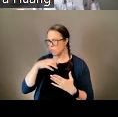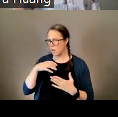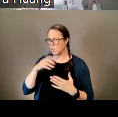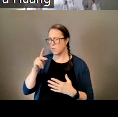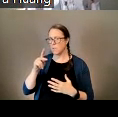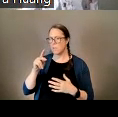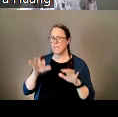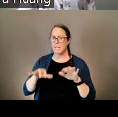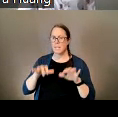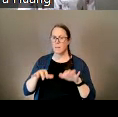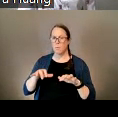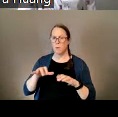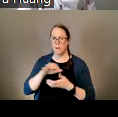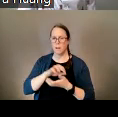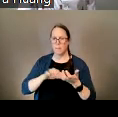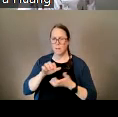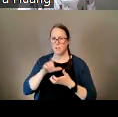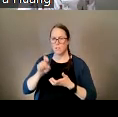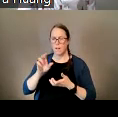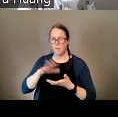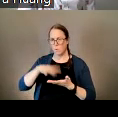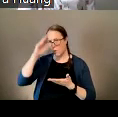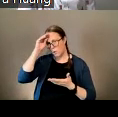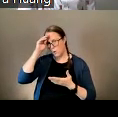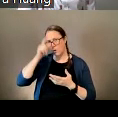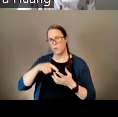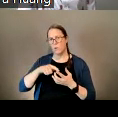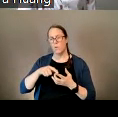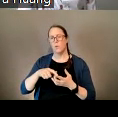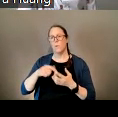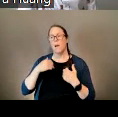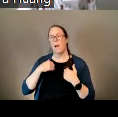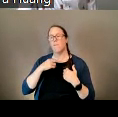like key combinations that you have to use to get Voiceover to work.